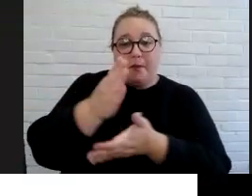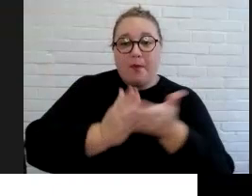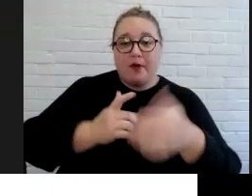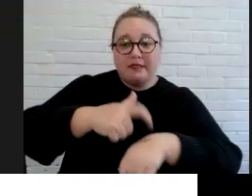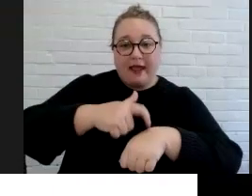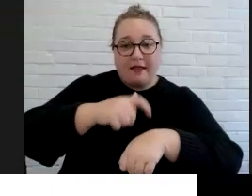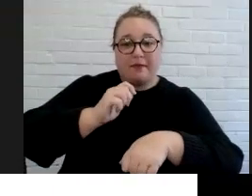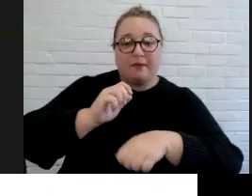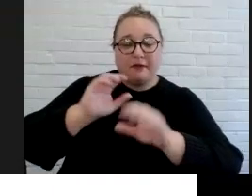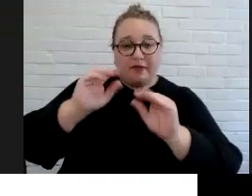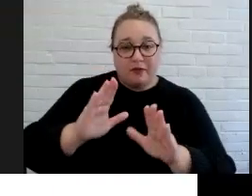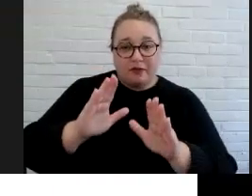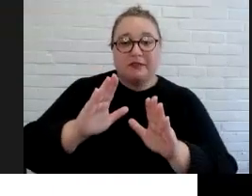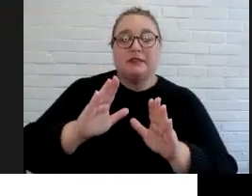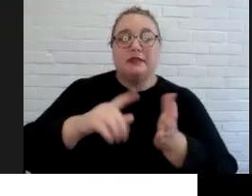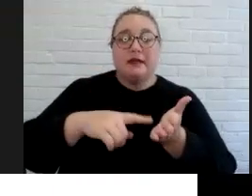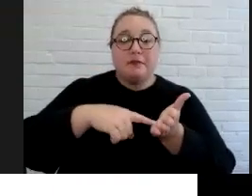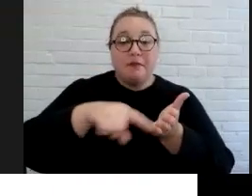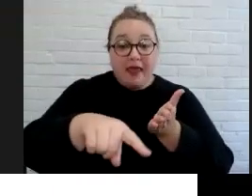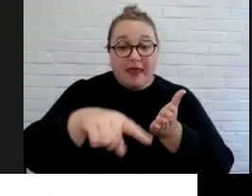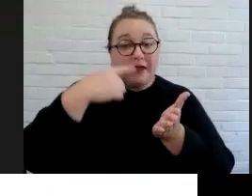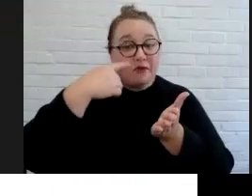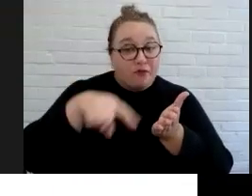for one virtual office hour per week.